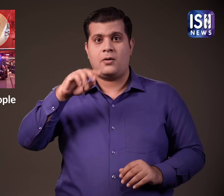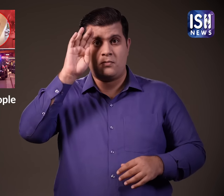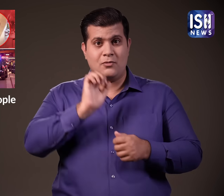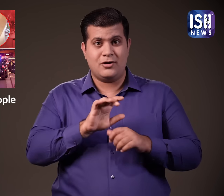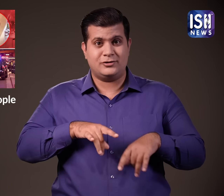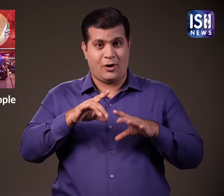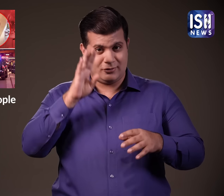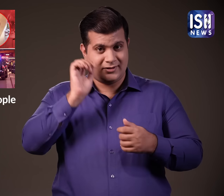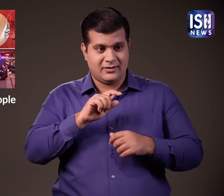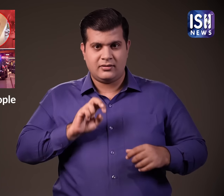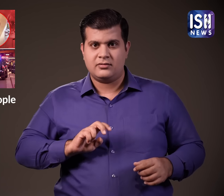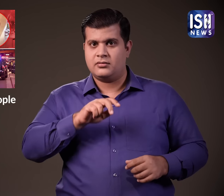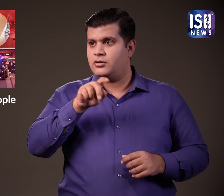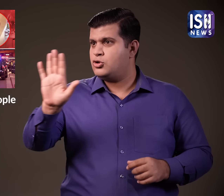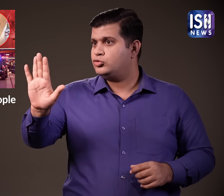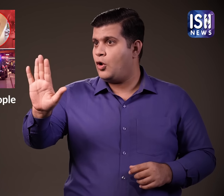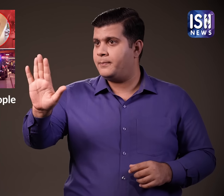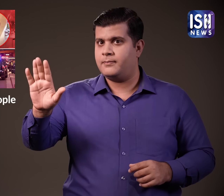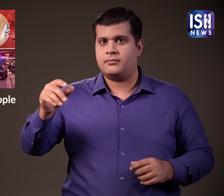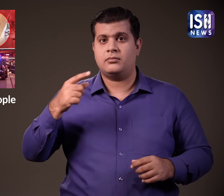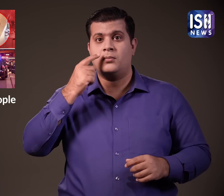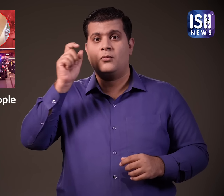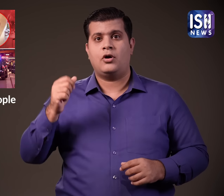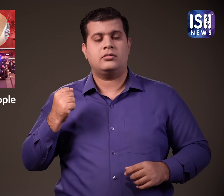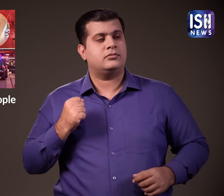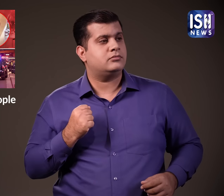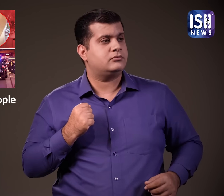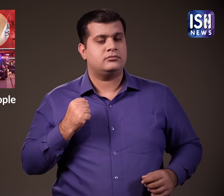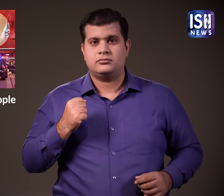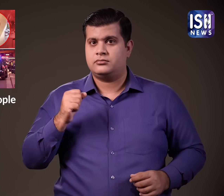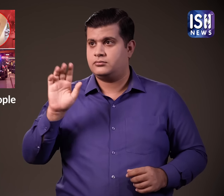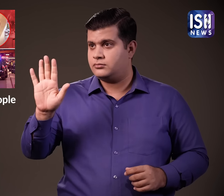She called out the culprit and asked him to Stop.